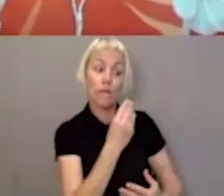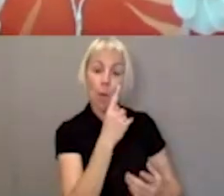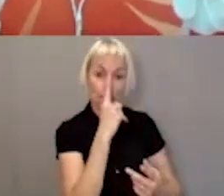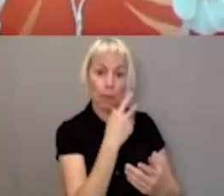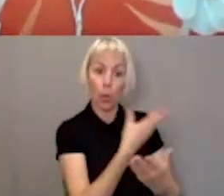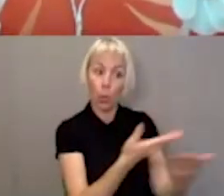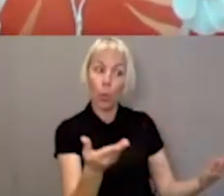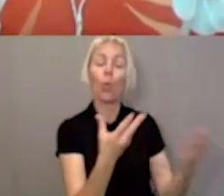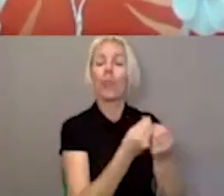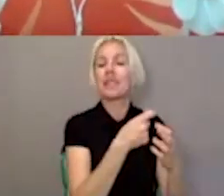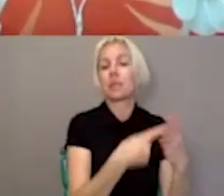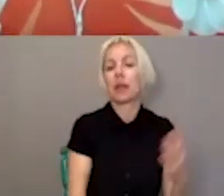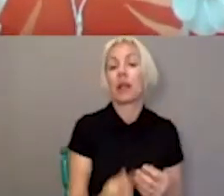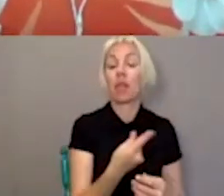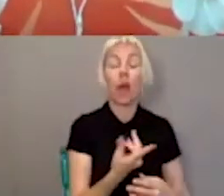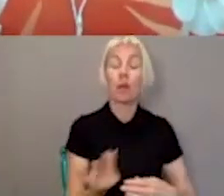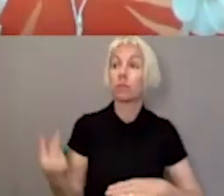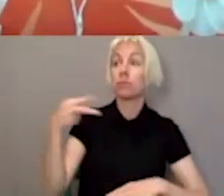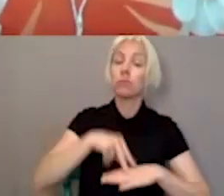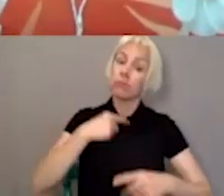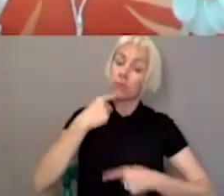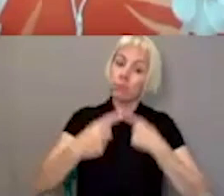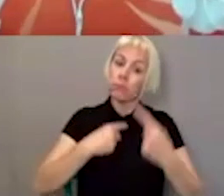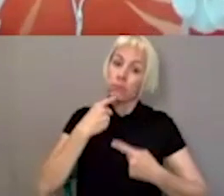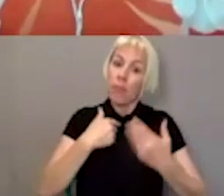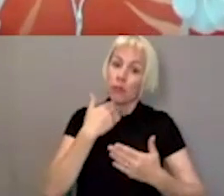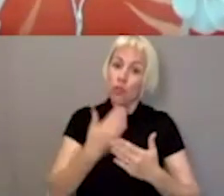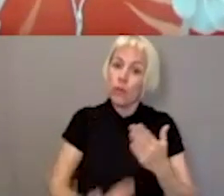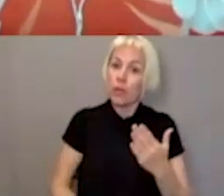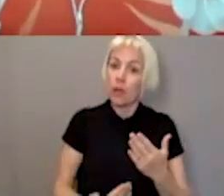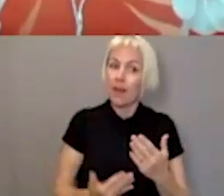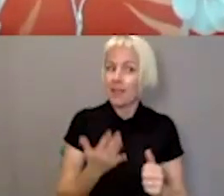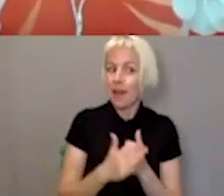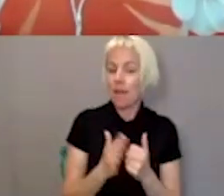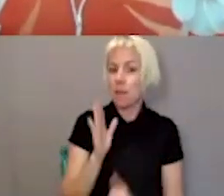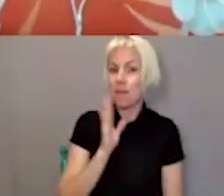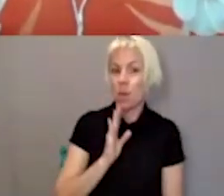time in a way that has never been done before, and I think being able to be at sorta at the